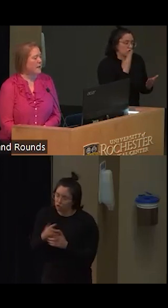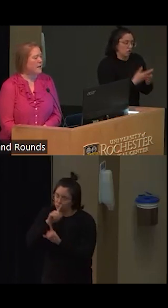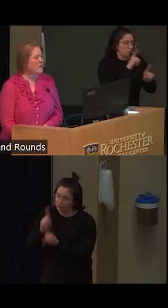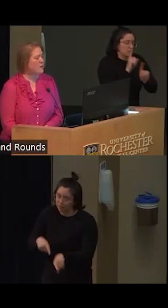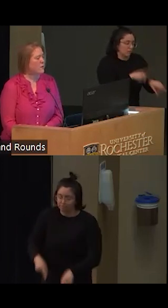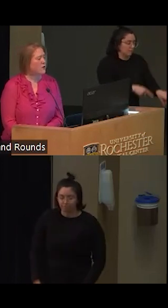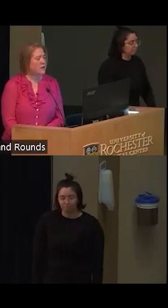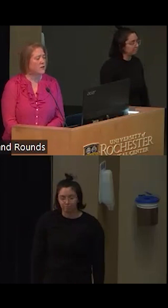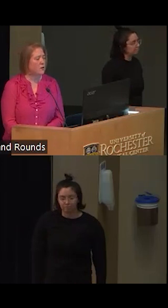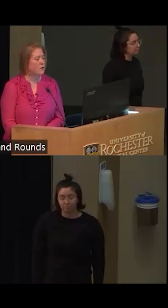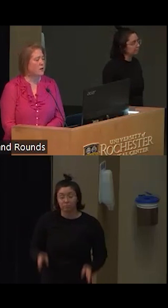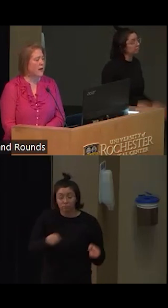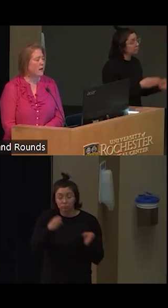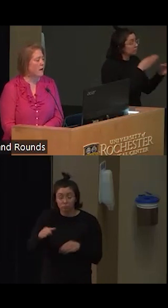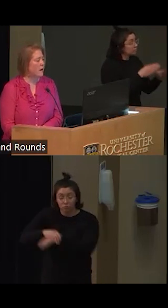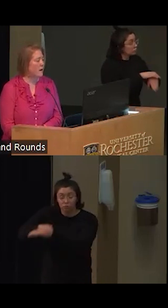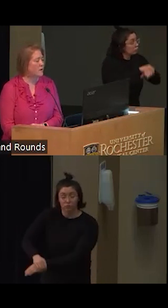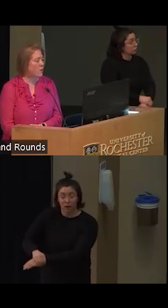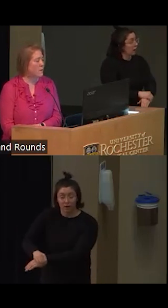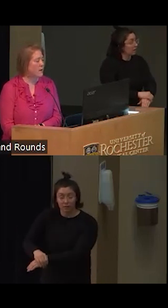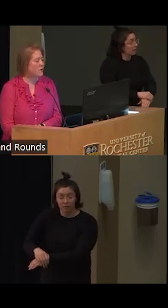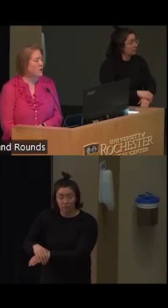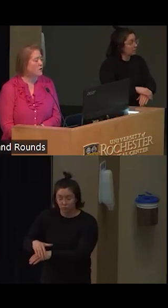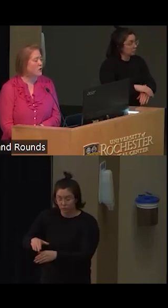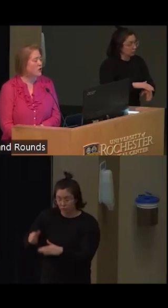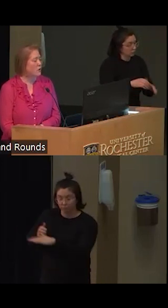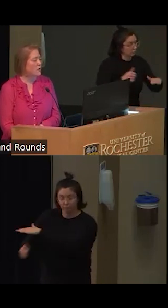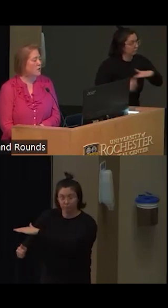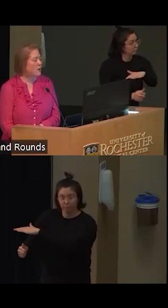and then here's our restraint and seclusion data as Courtney mentioned she showed some